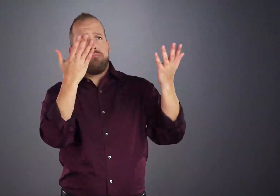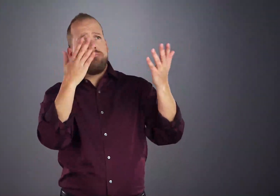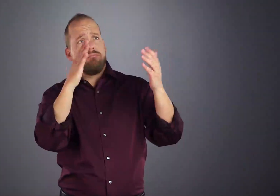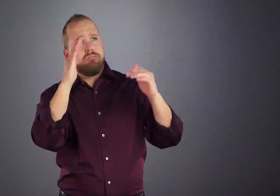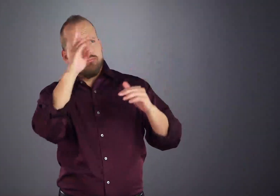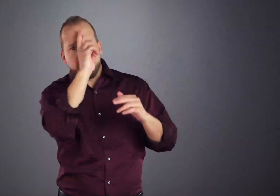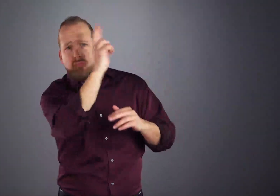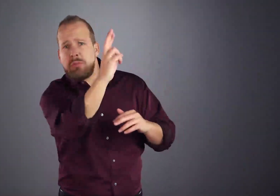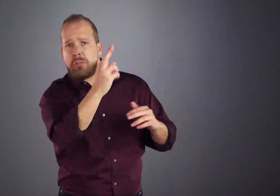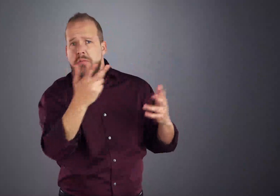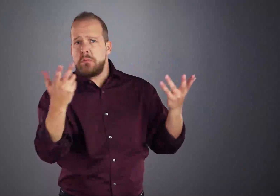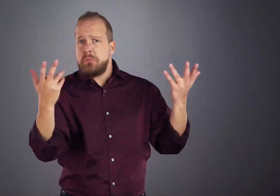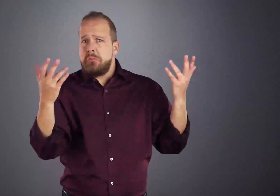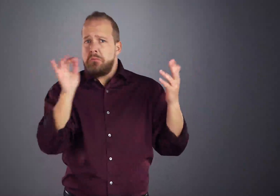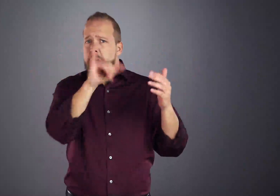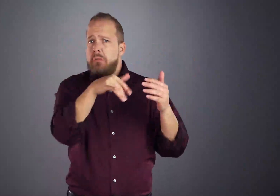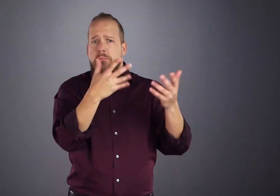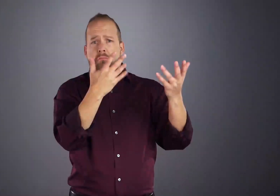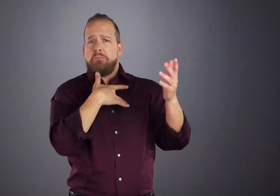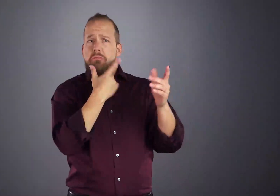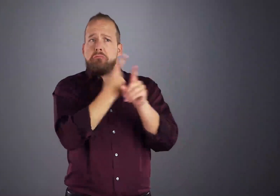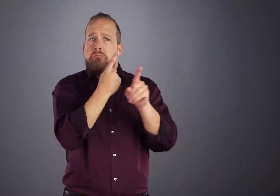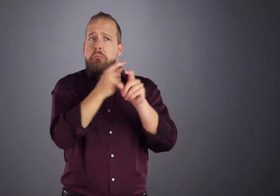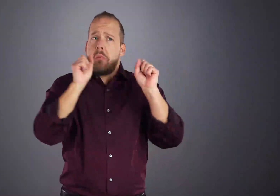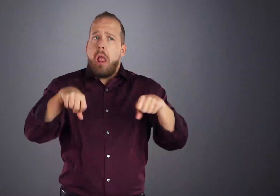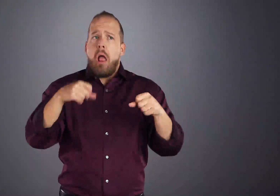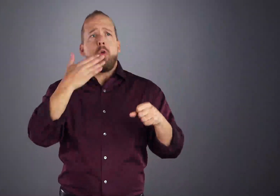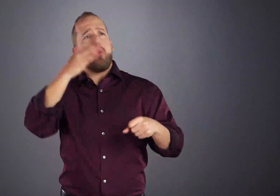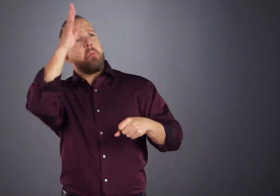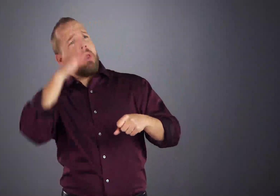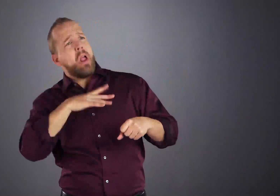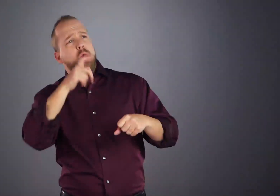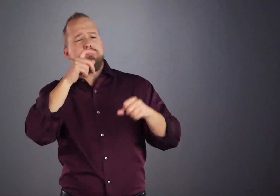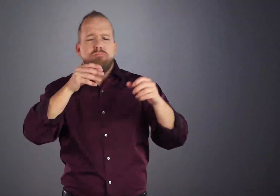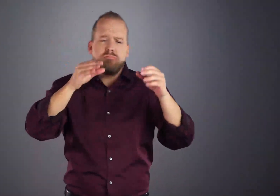His moral teaching — most excellent.